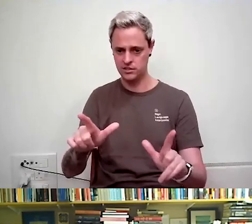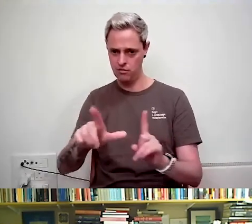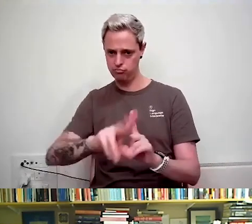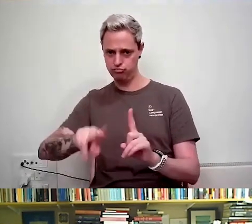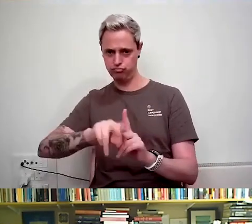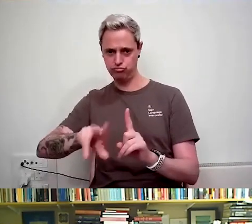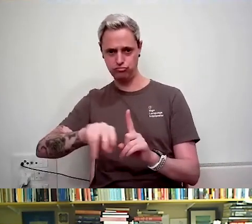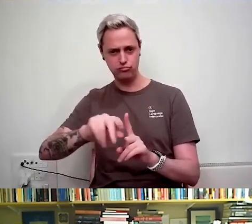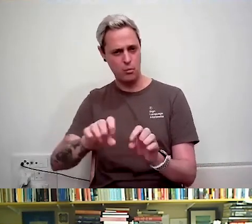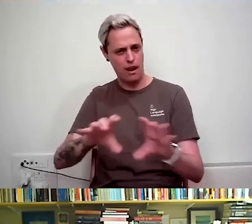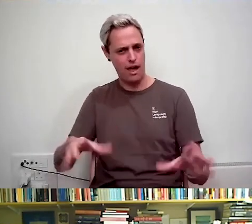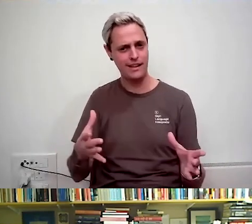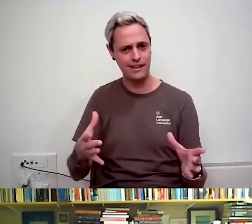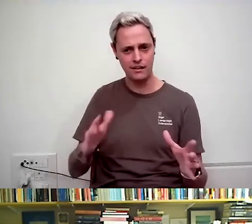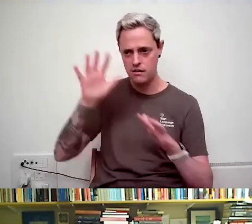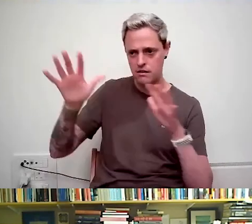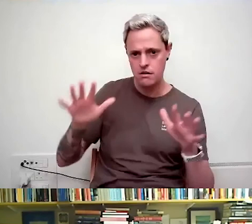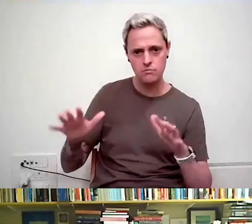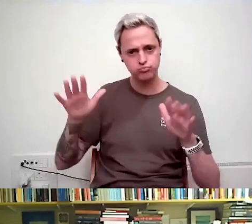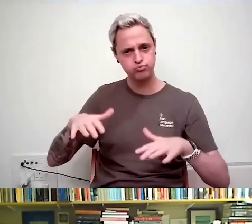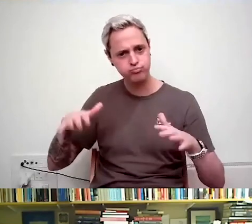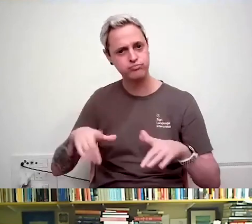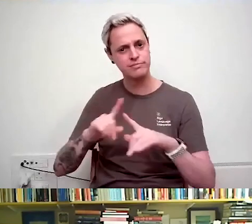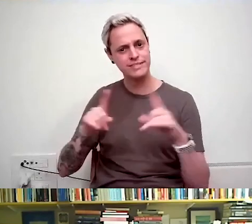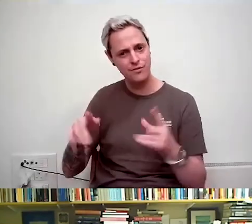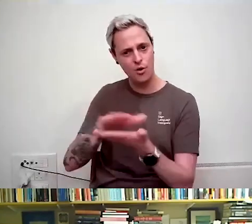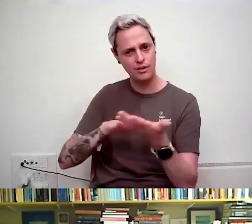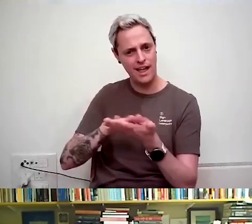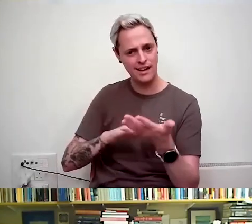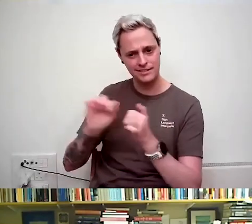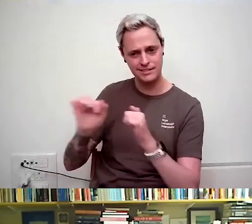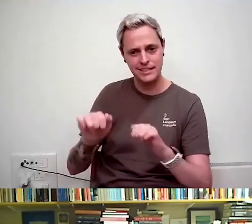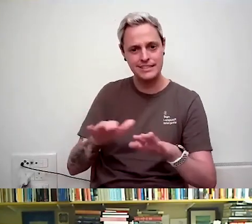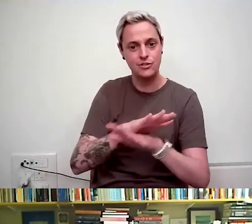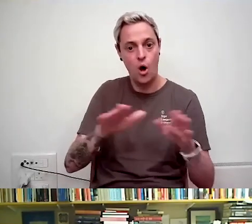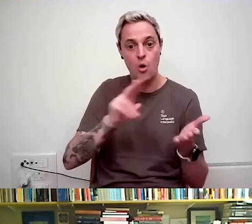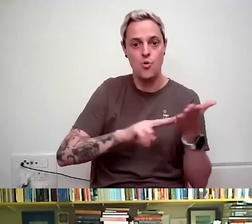To consider prophetic languages in all sorts of not non-standard forms of speech,